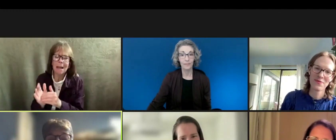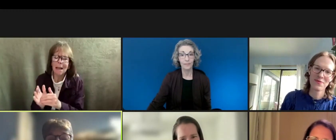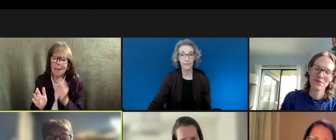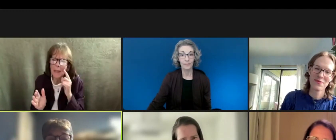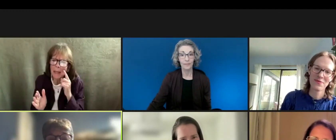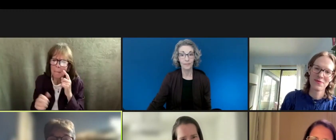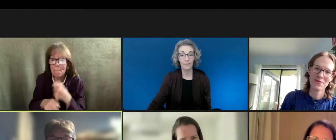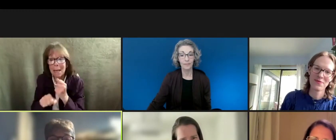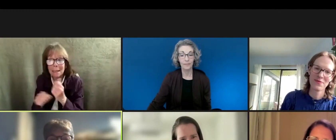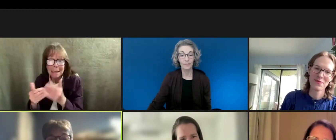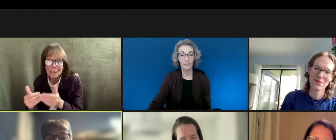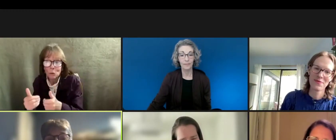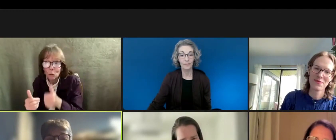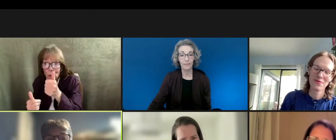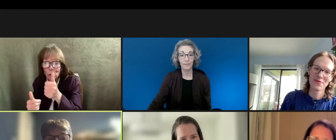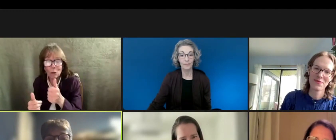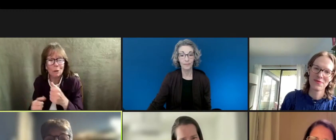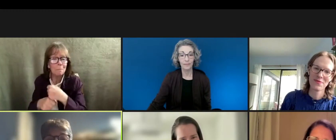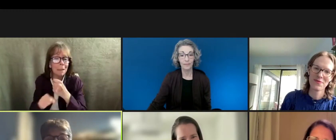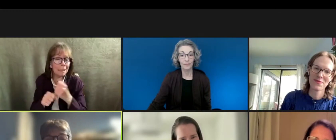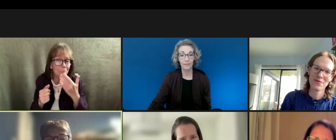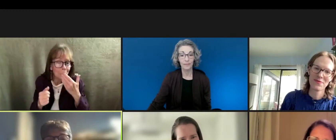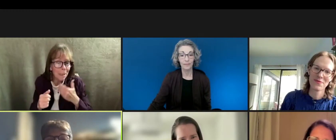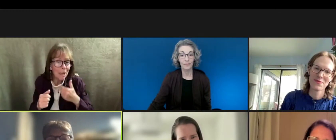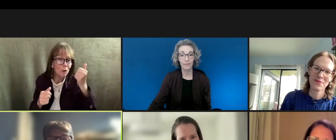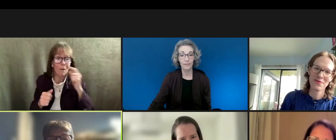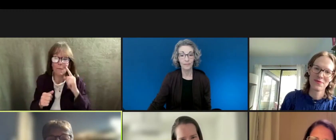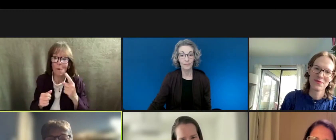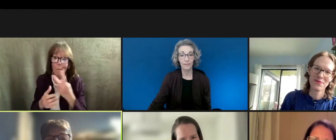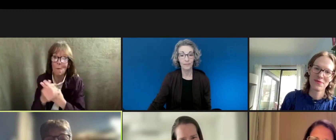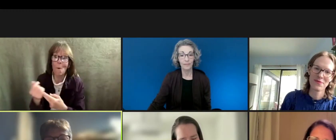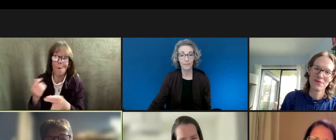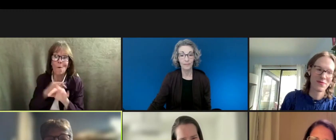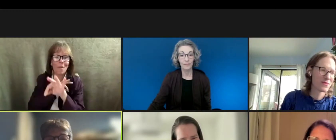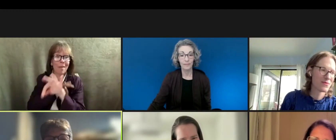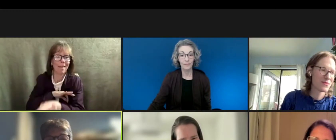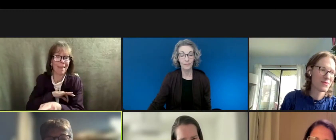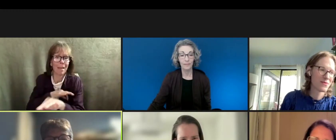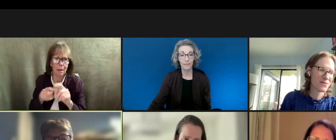acknowledging that in life, it's not going to be that simple and smooth.